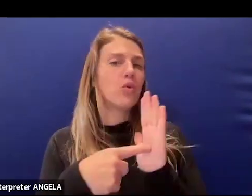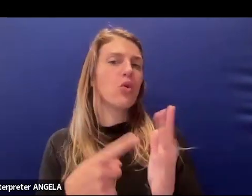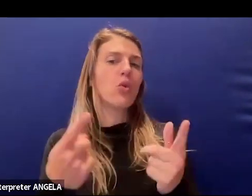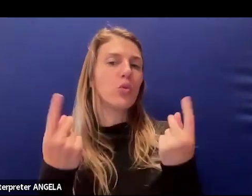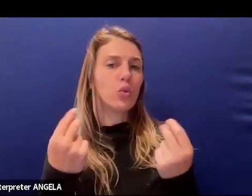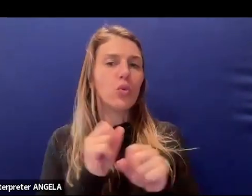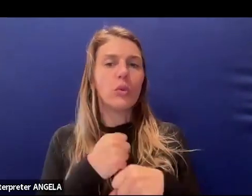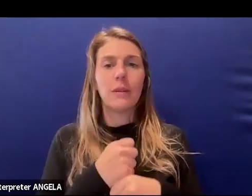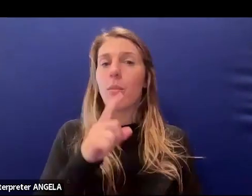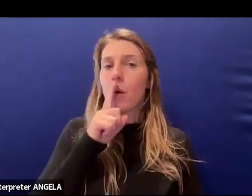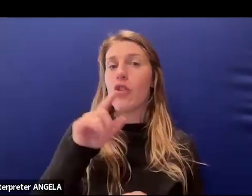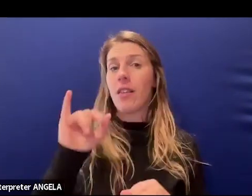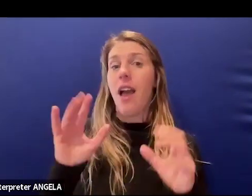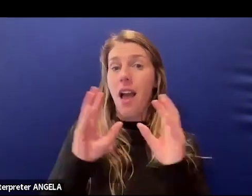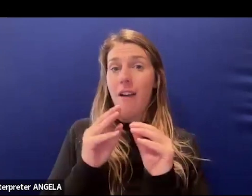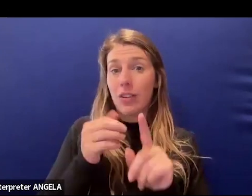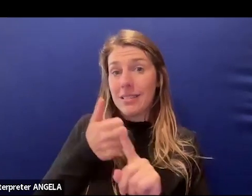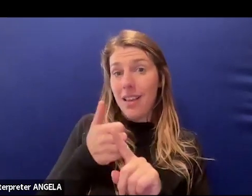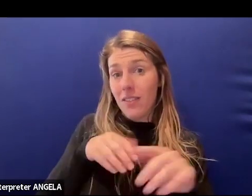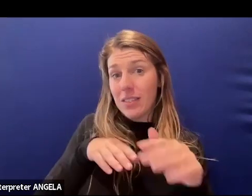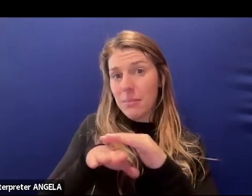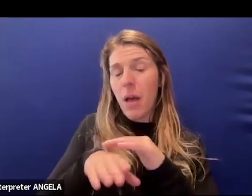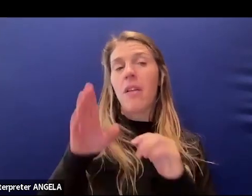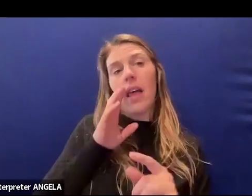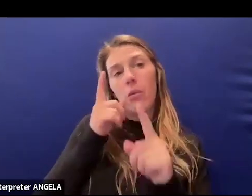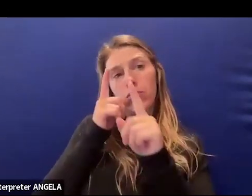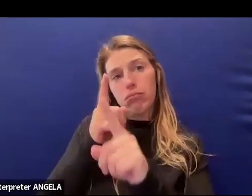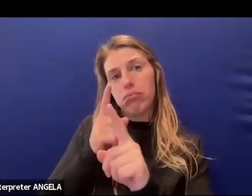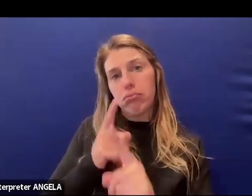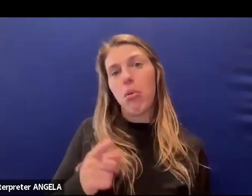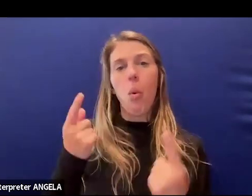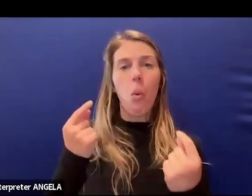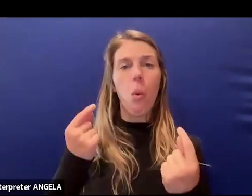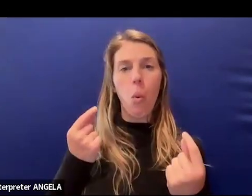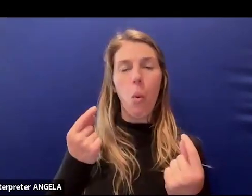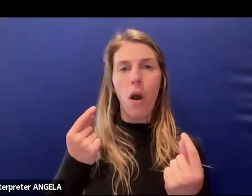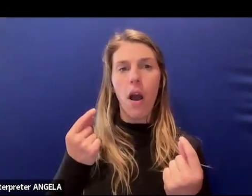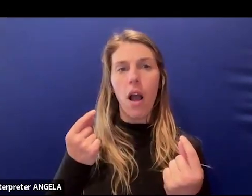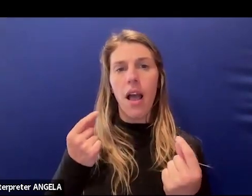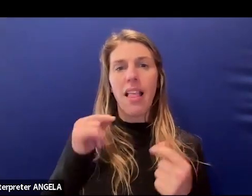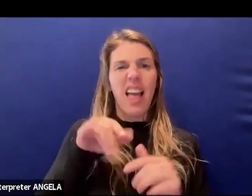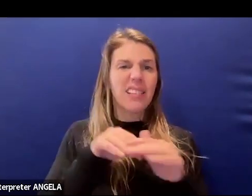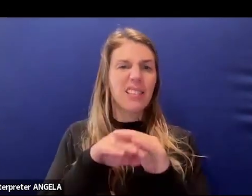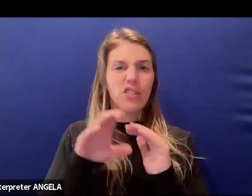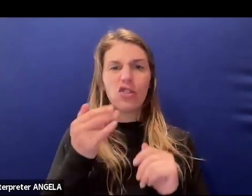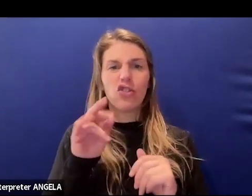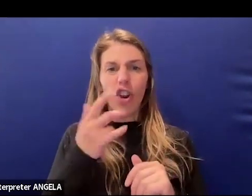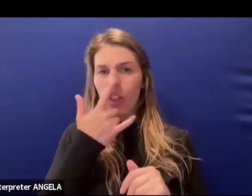what do you need to do to ensure that a conference is accessible. They outline something, what an accessibility chair might be.